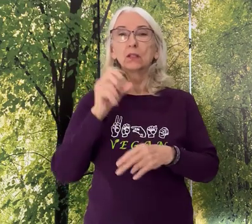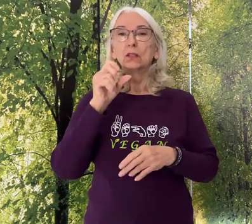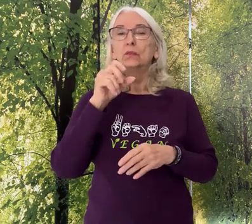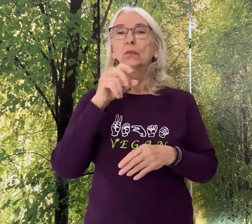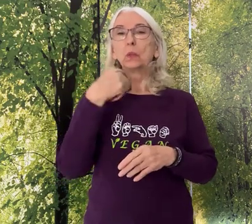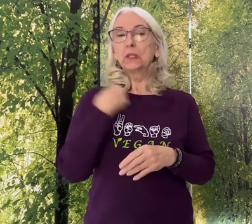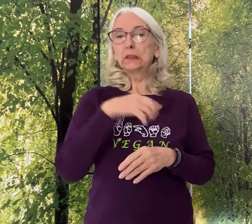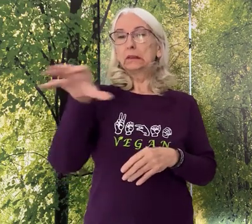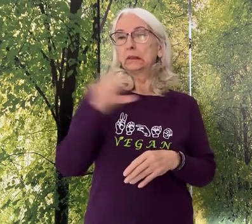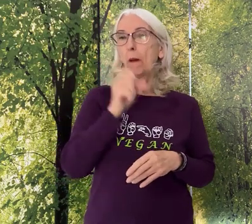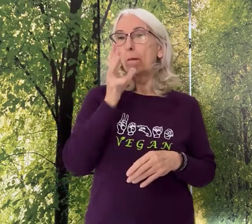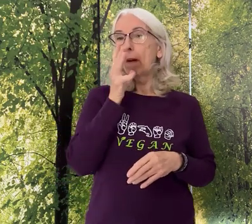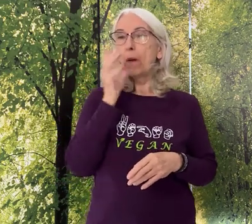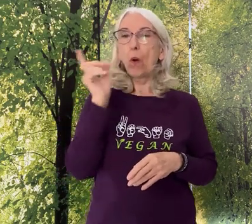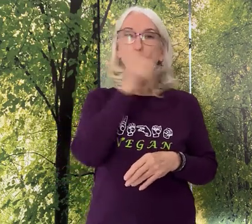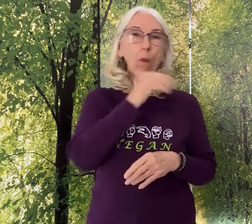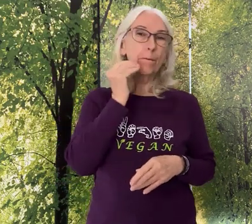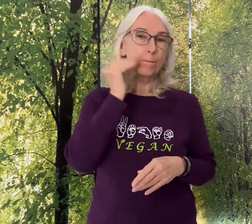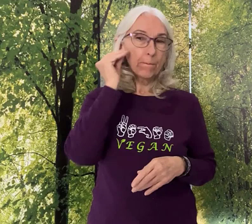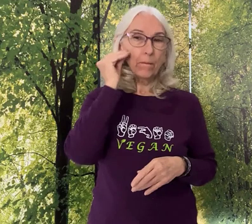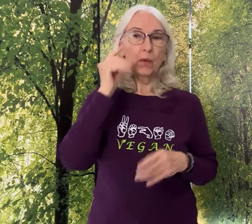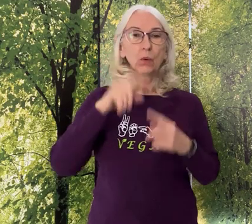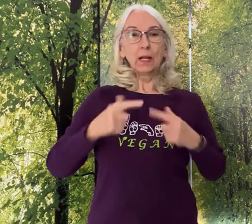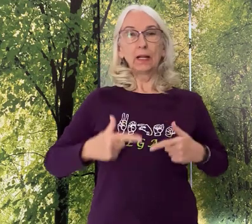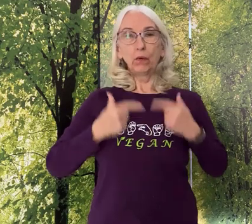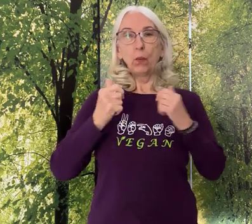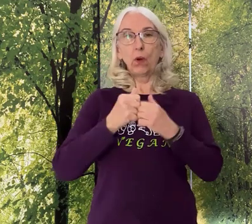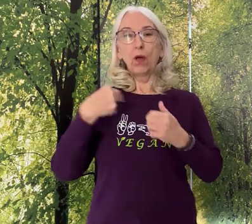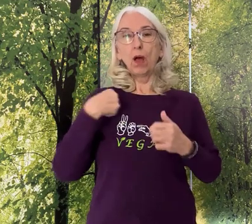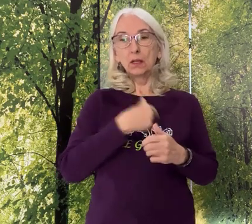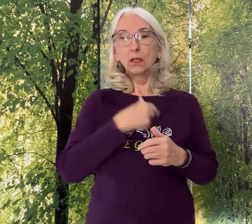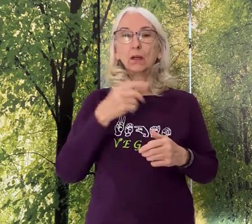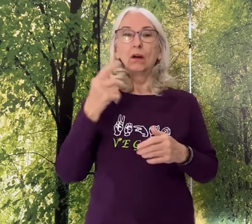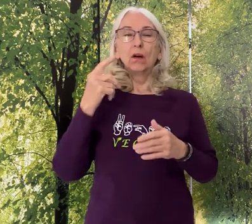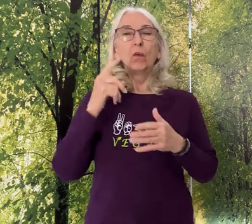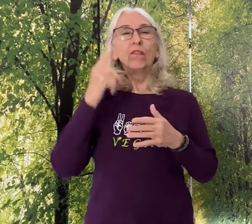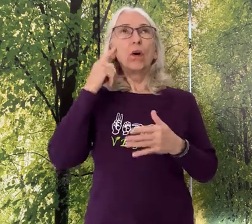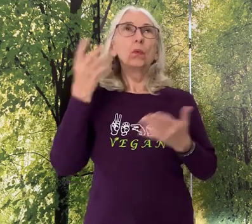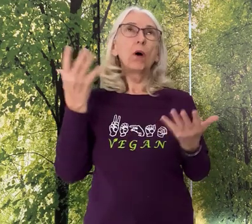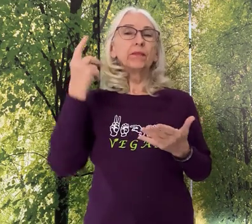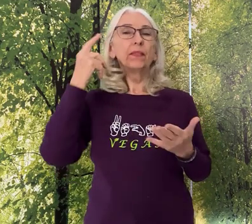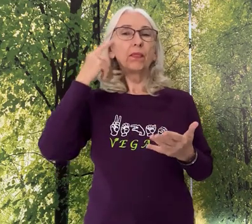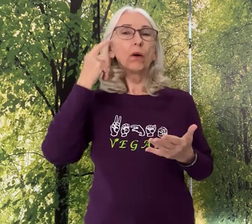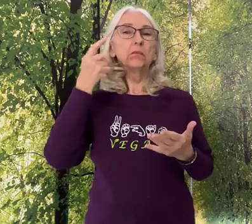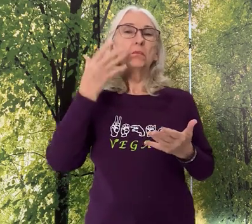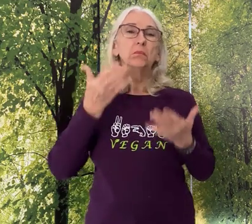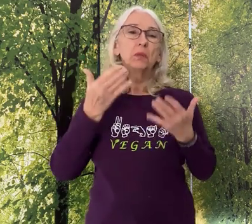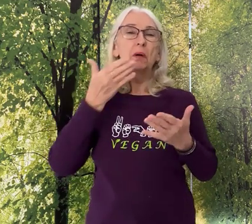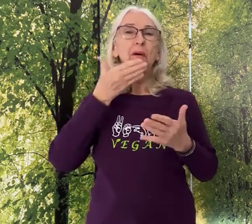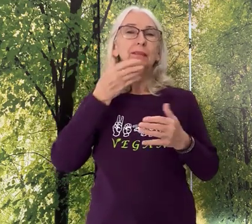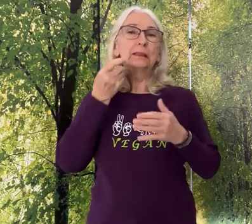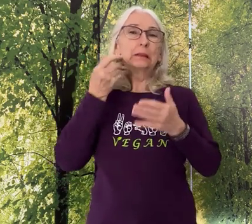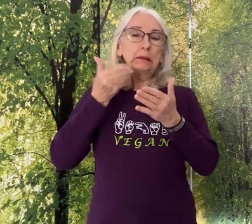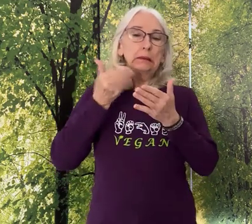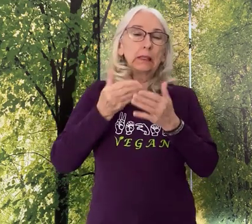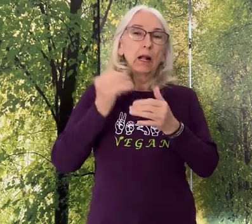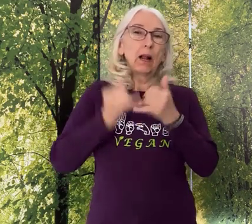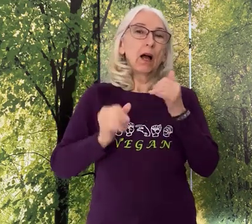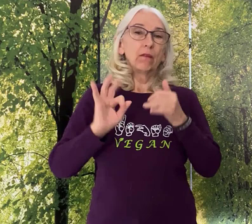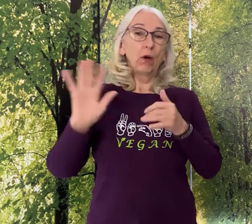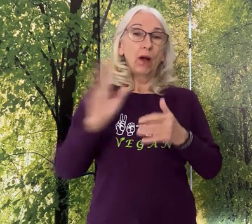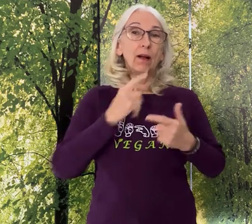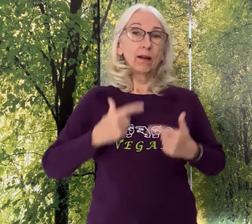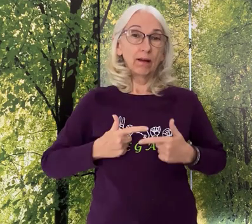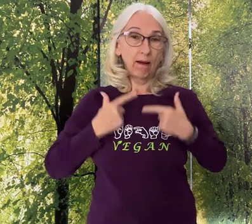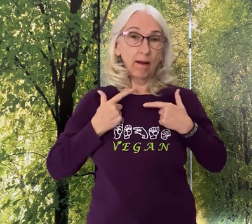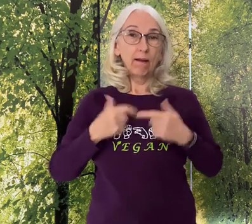we brought mom home to live with us for what we thought were the last months of her life.